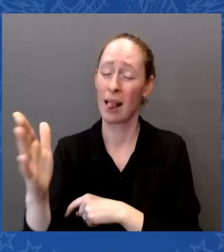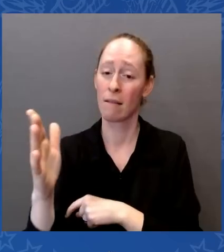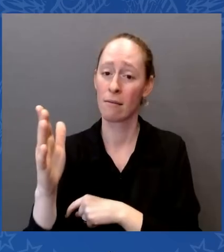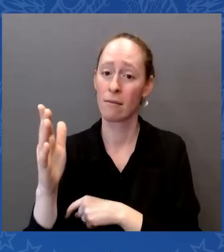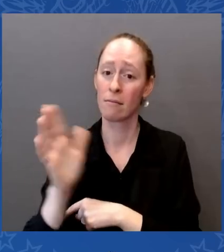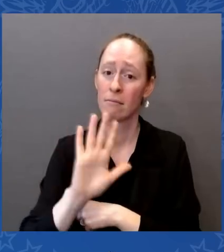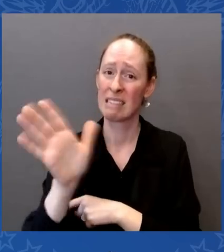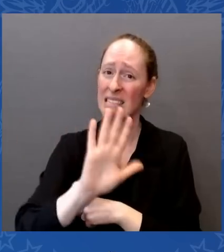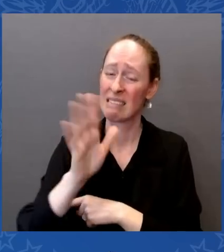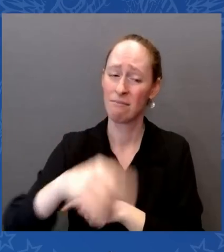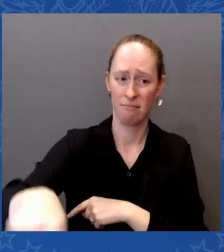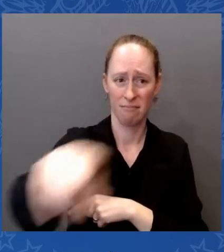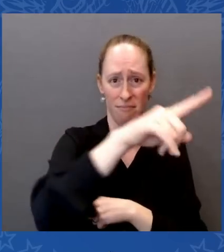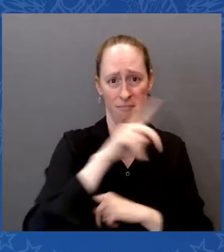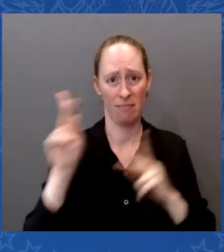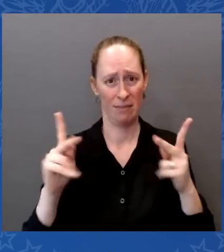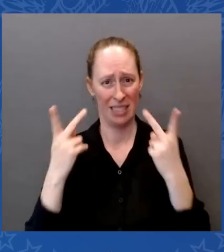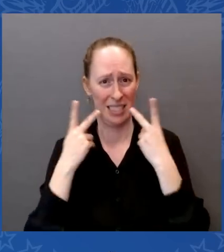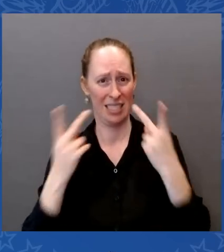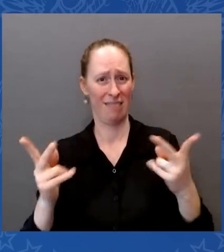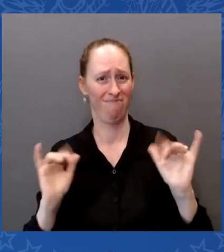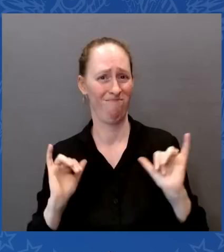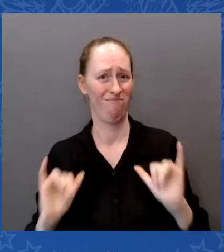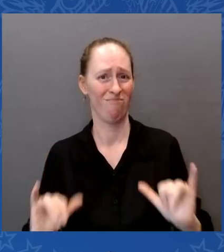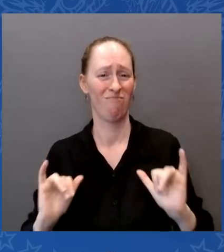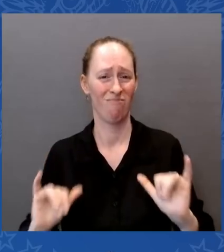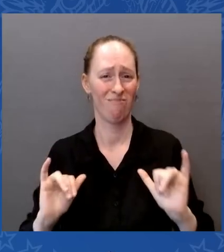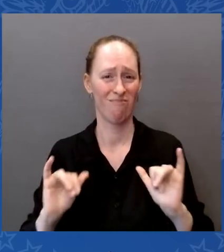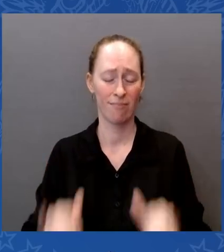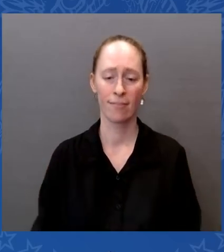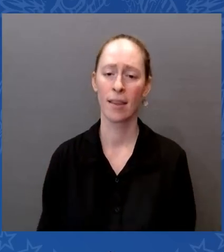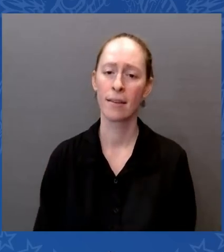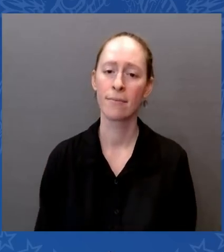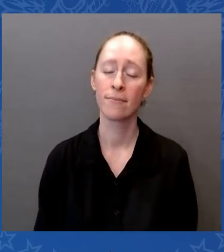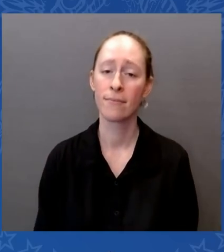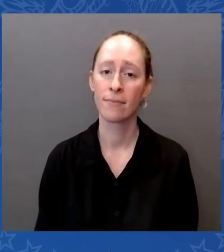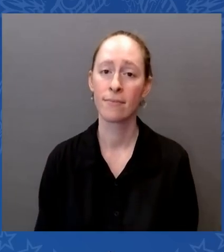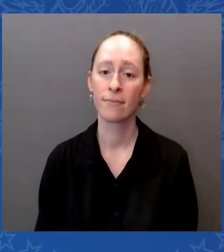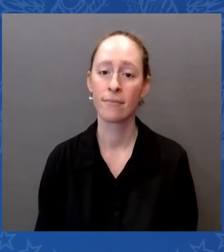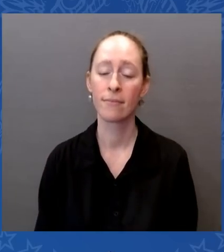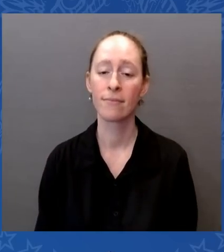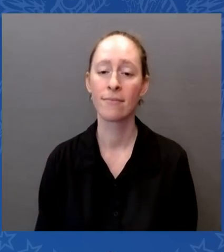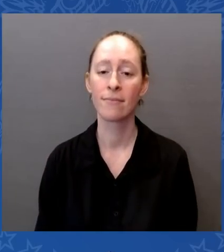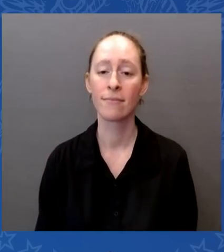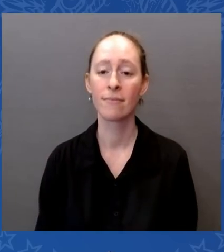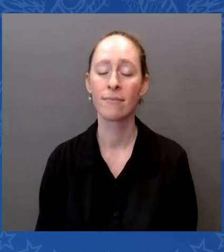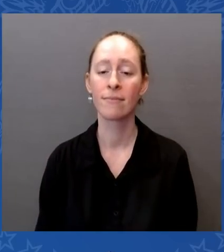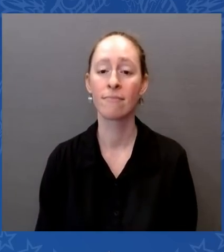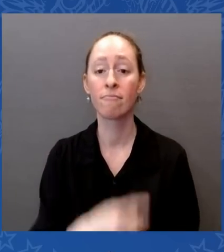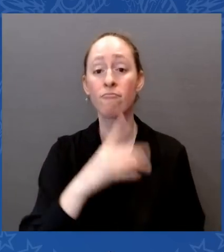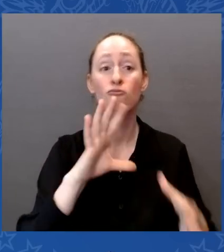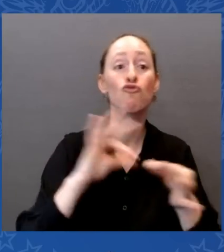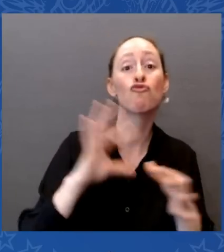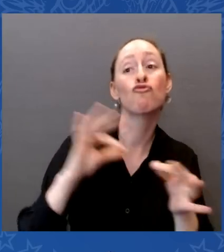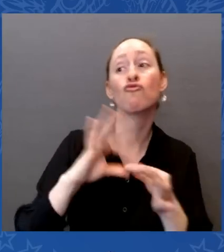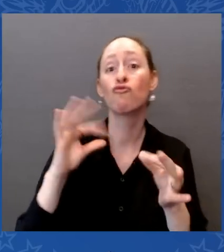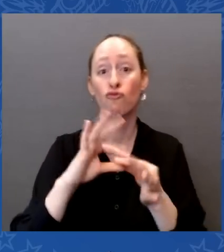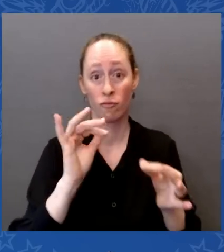They've laid out a plan that -- out -- and they laid it out very clearly. Congressional Republicans say -- and you all know this --